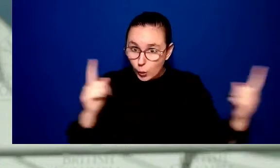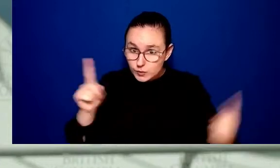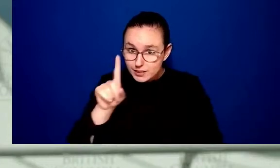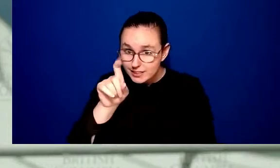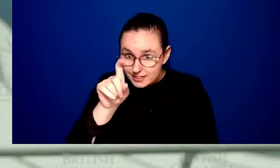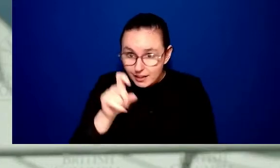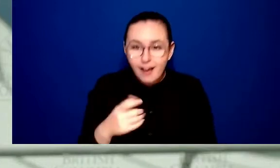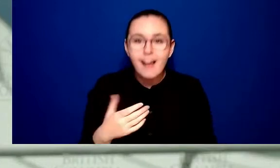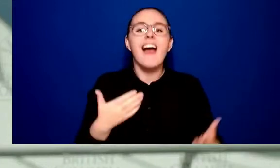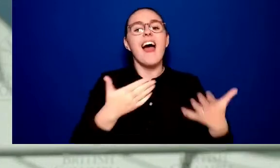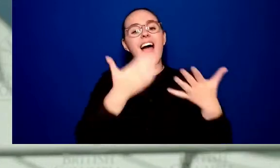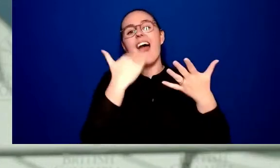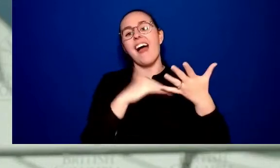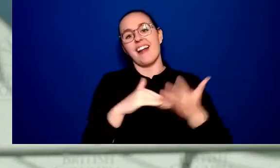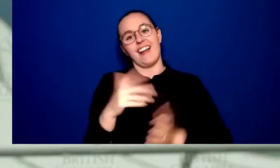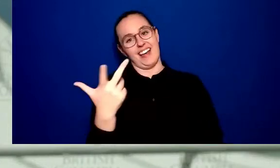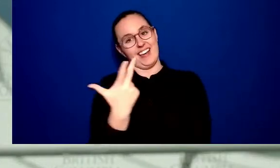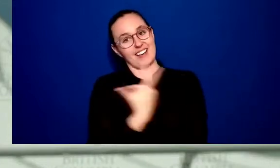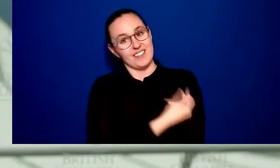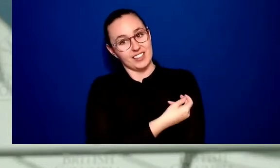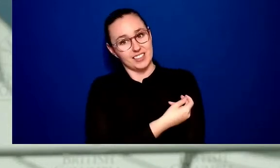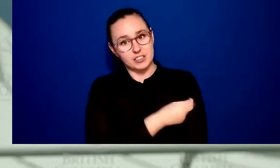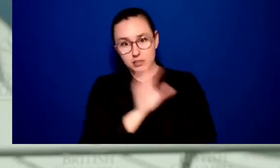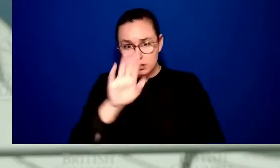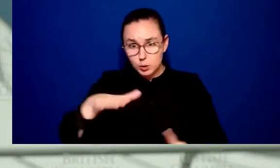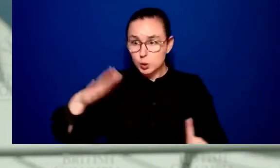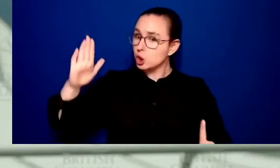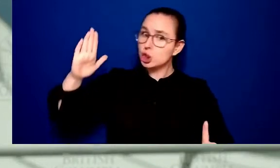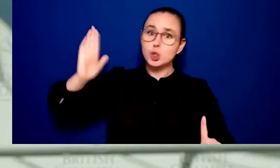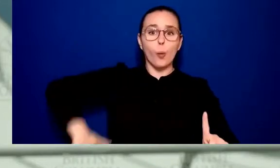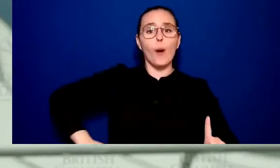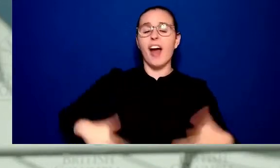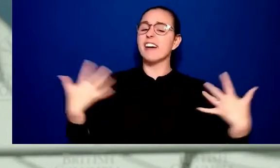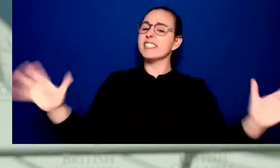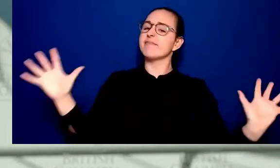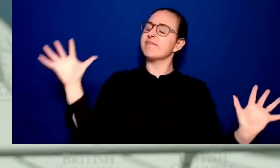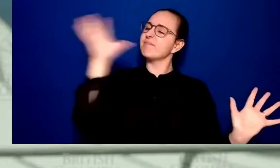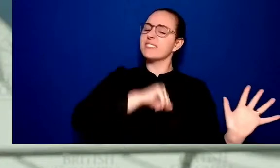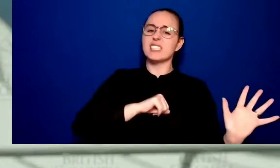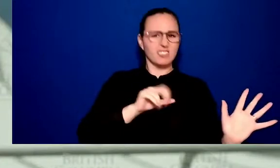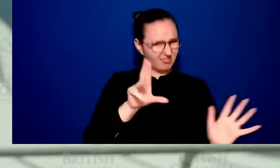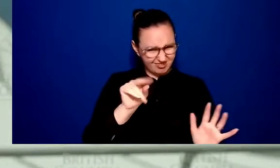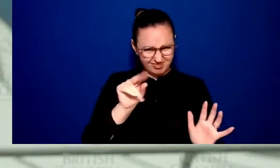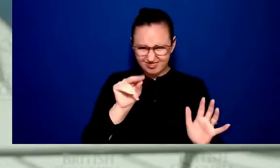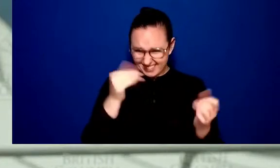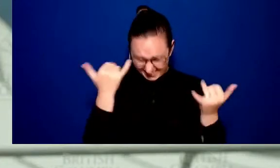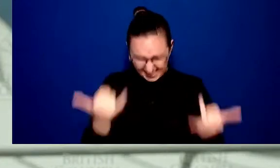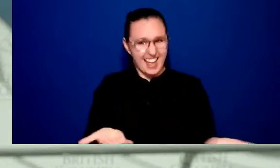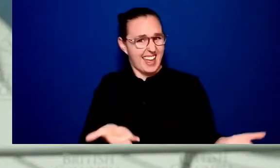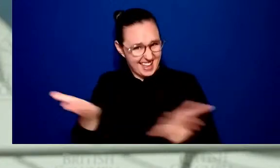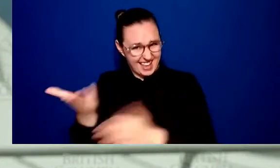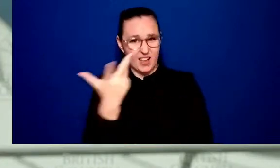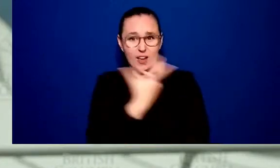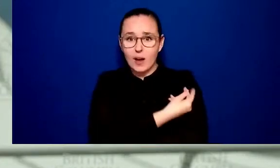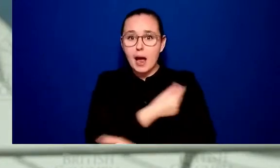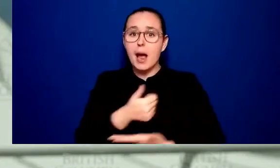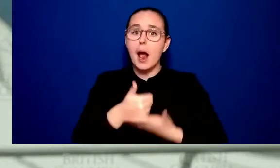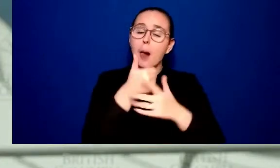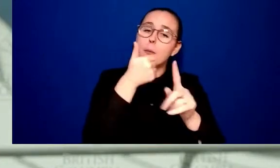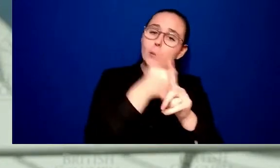to make a difference for your own health and to protect your health care system in your